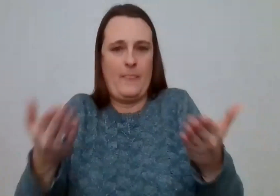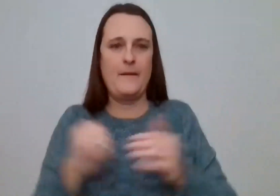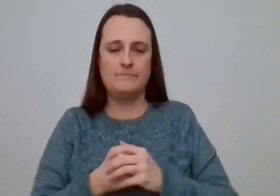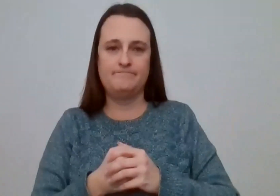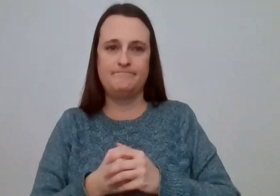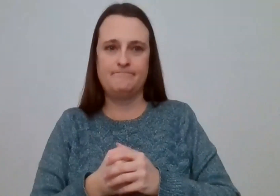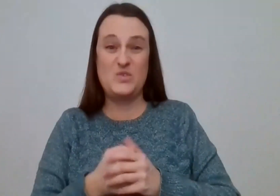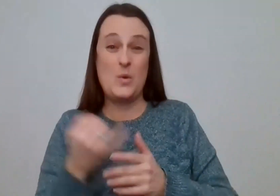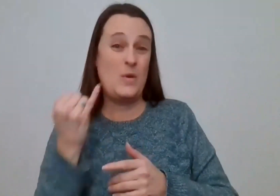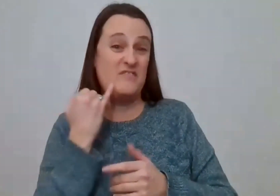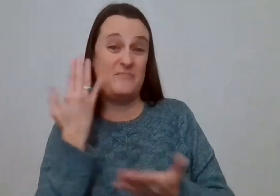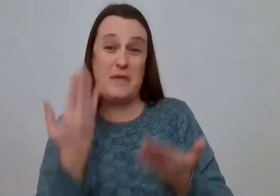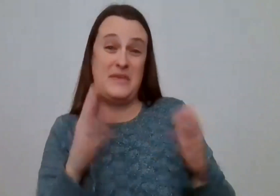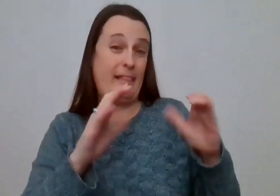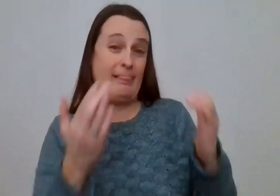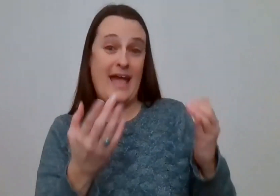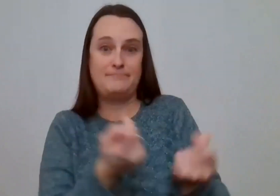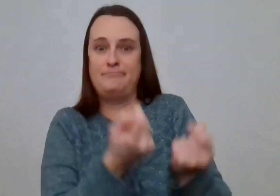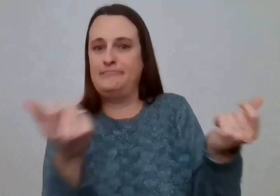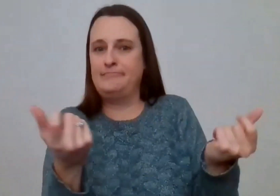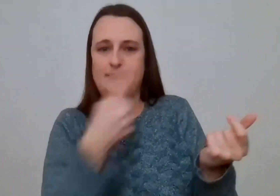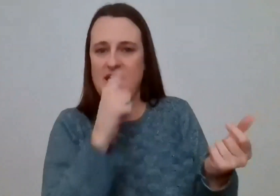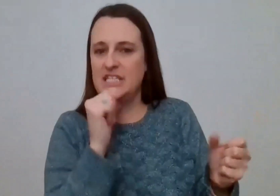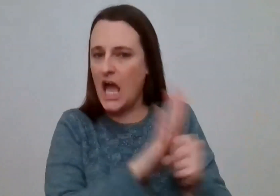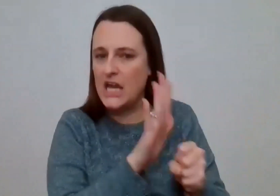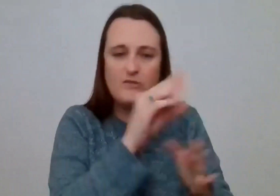have gone away because not enough students selected it that we might be squared away